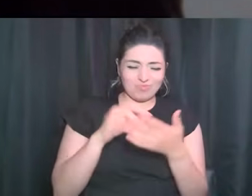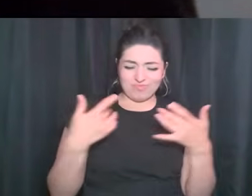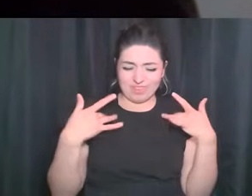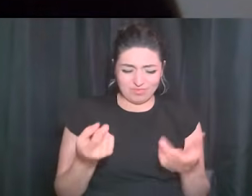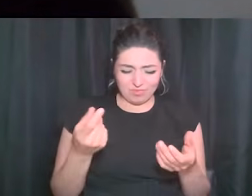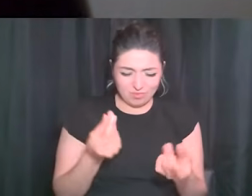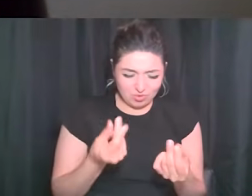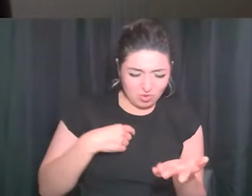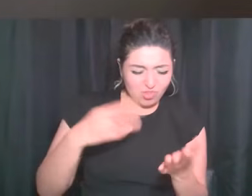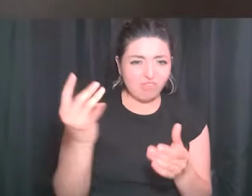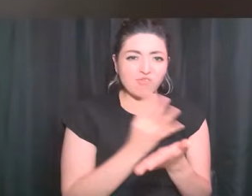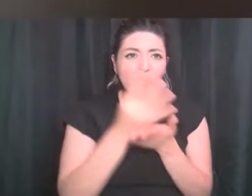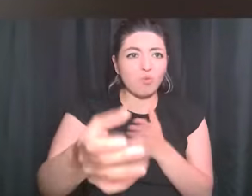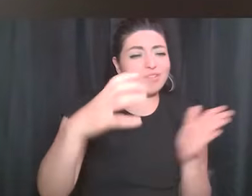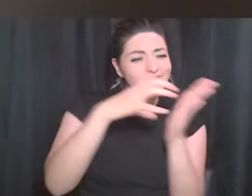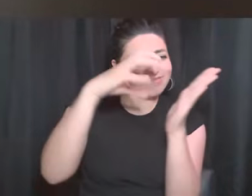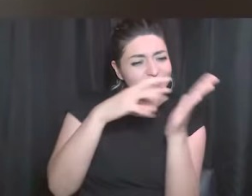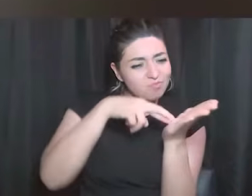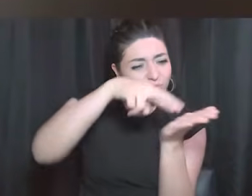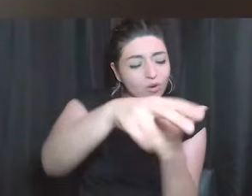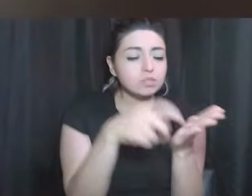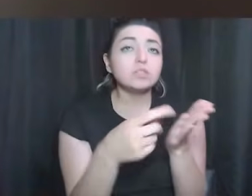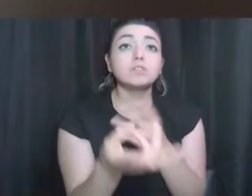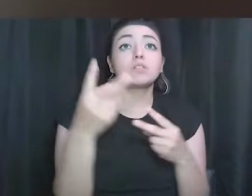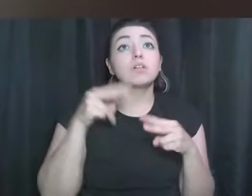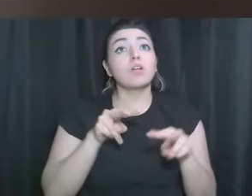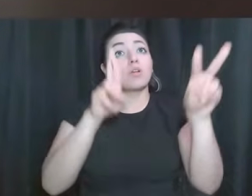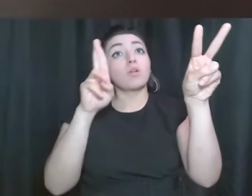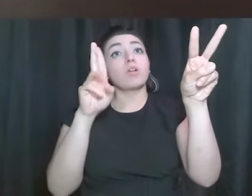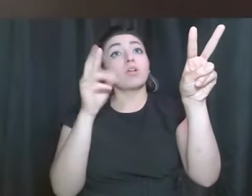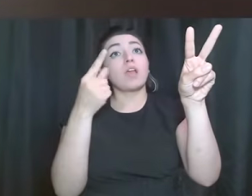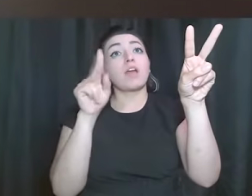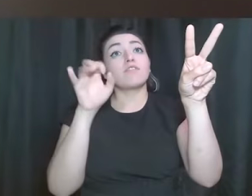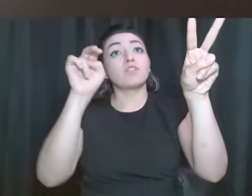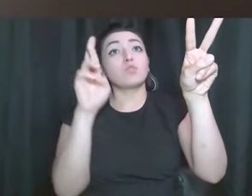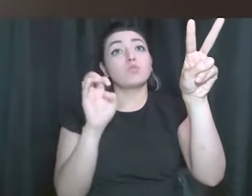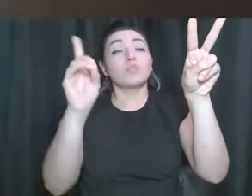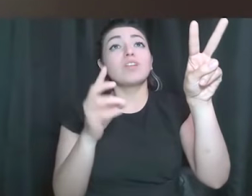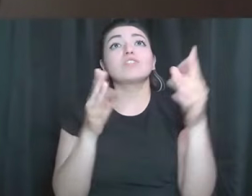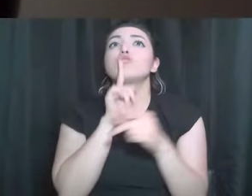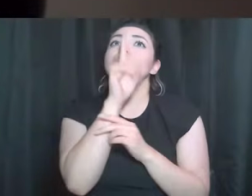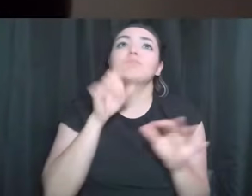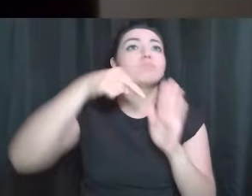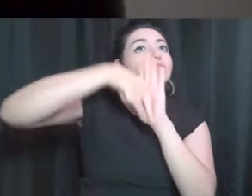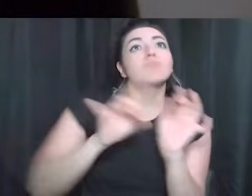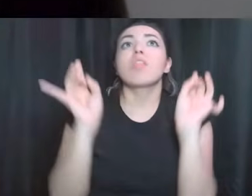Oh yeah. That you "held Detective Gavin Reed in the deepest disdain." Perhaps it was mutual loathing